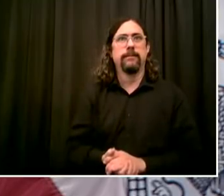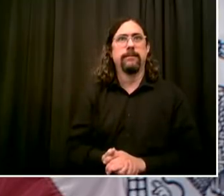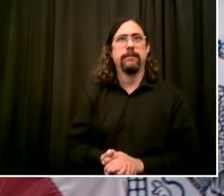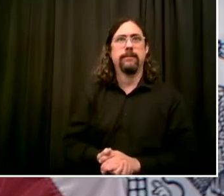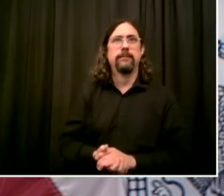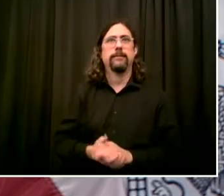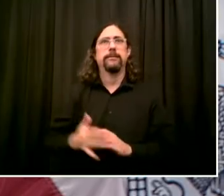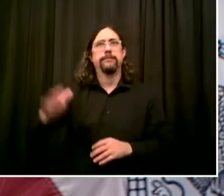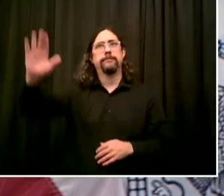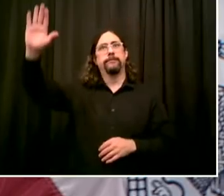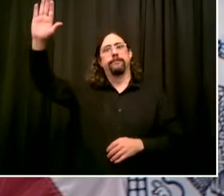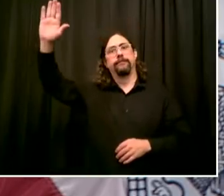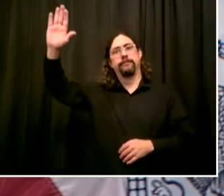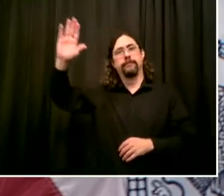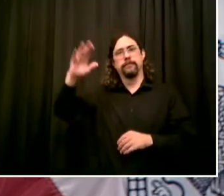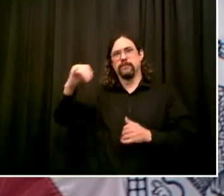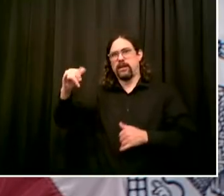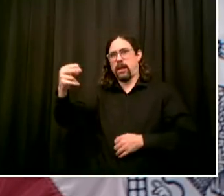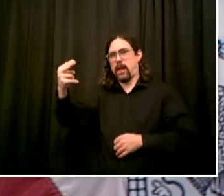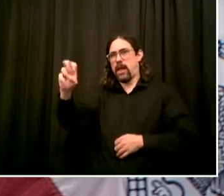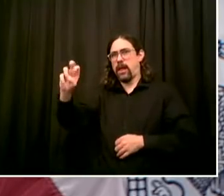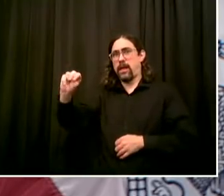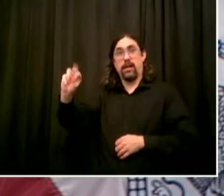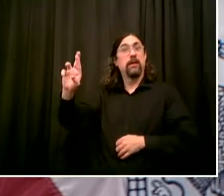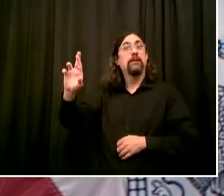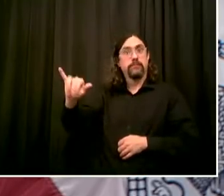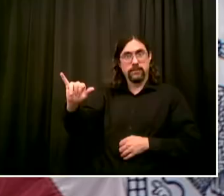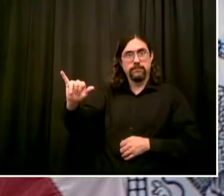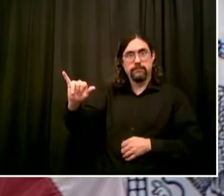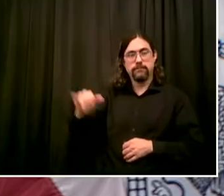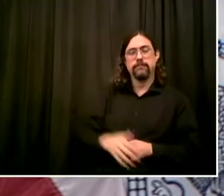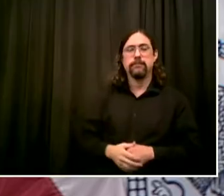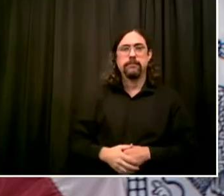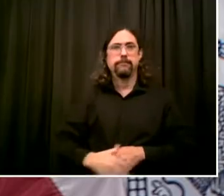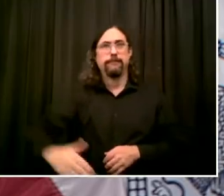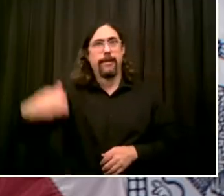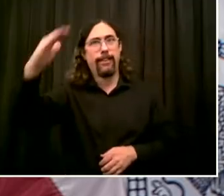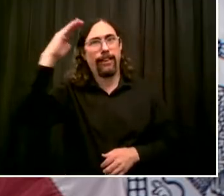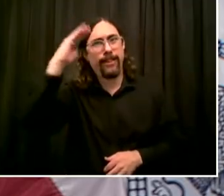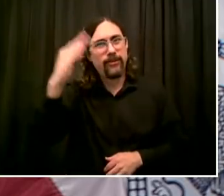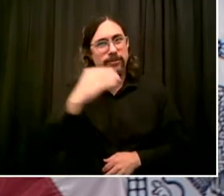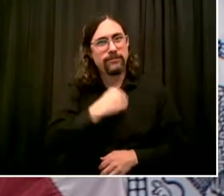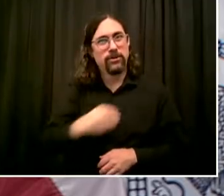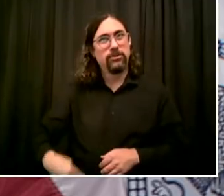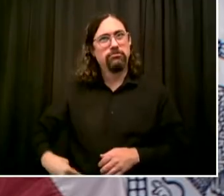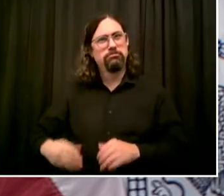FIXED. NEXT WE HAVE HENRY FROM